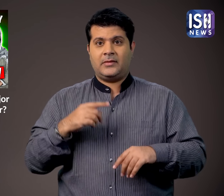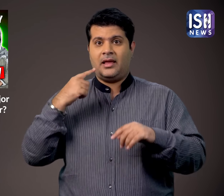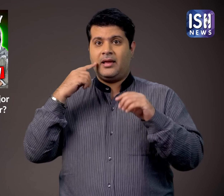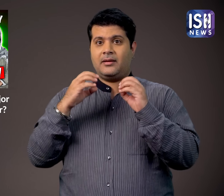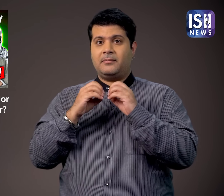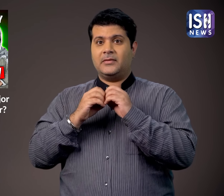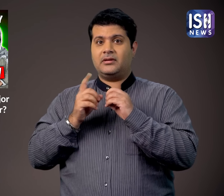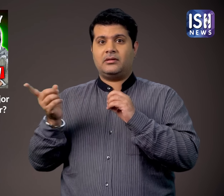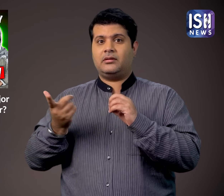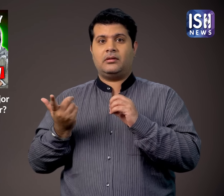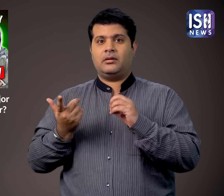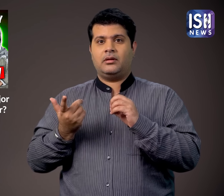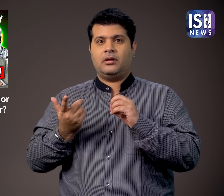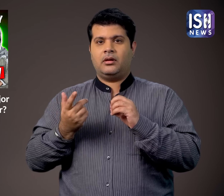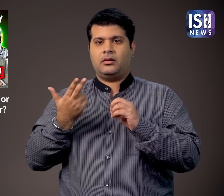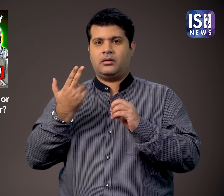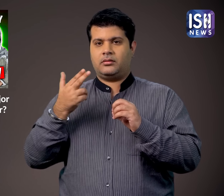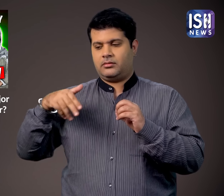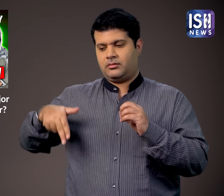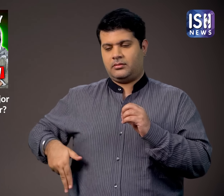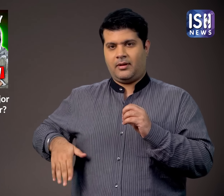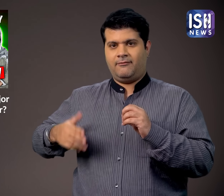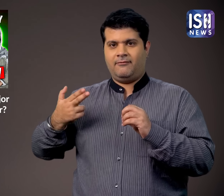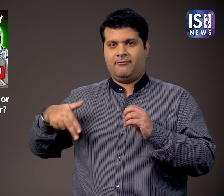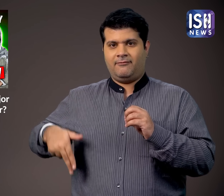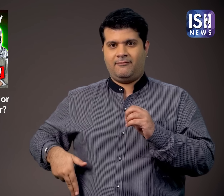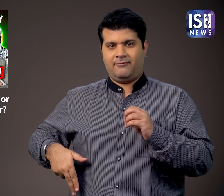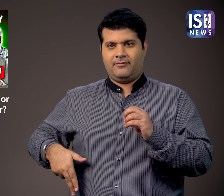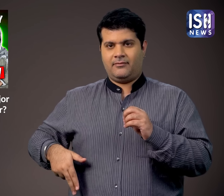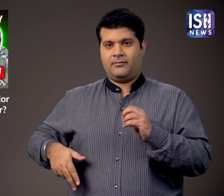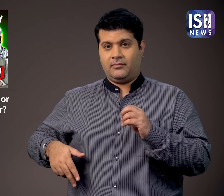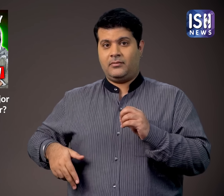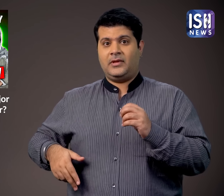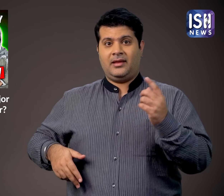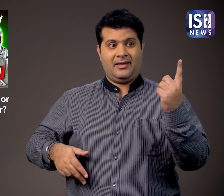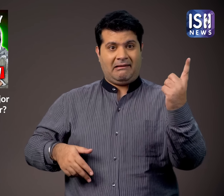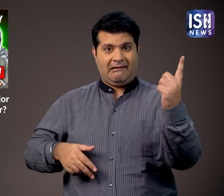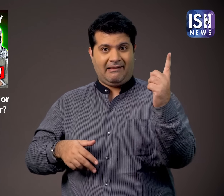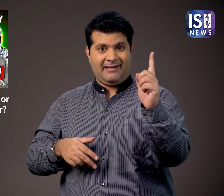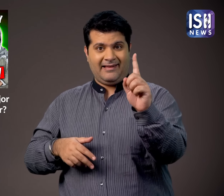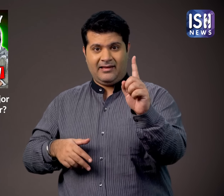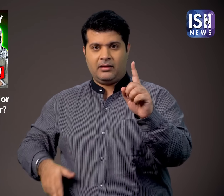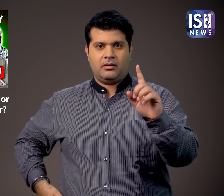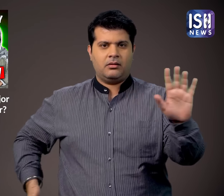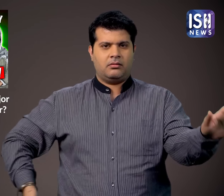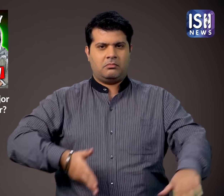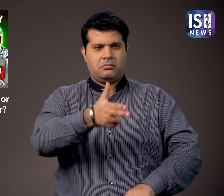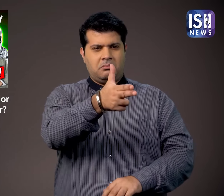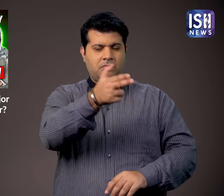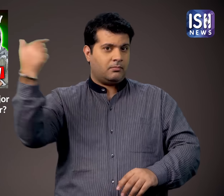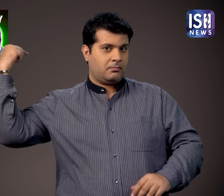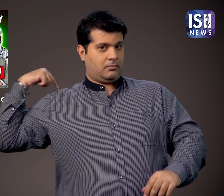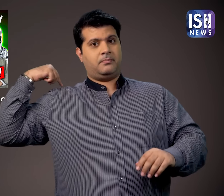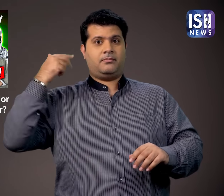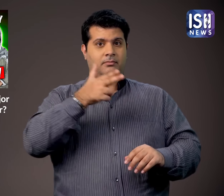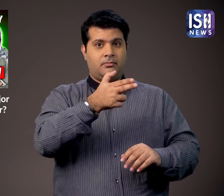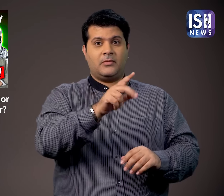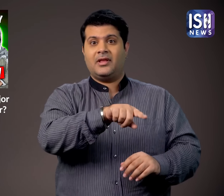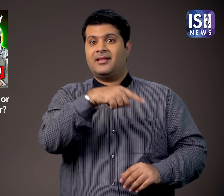At that very moment, Iftikhar pulled out a handgun hidden at his waist and shot Torara in the back.